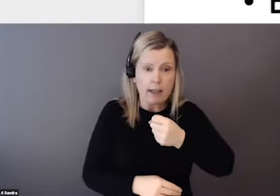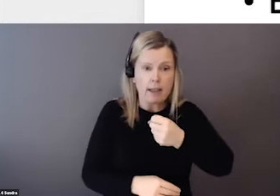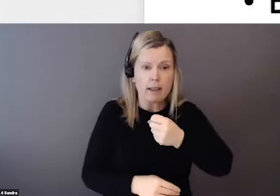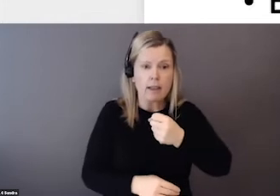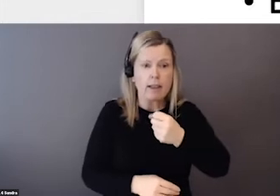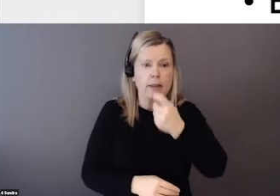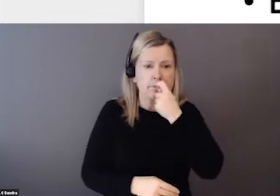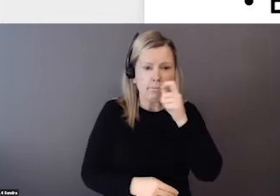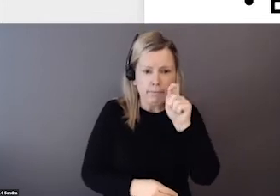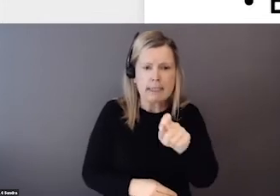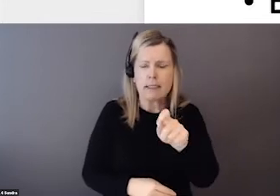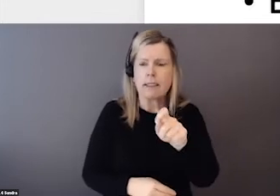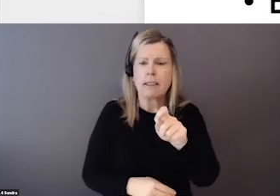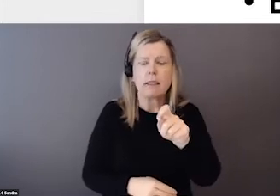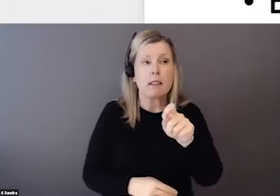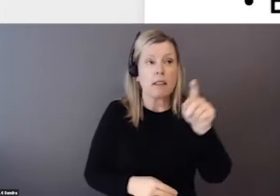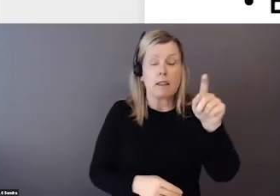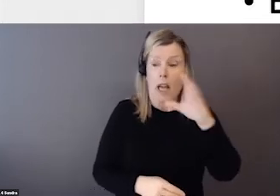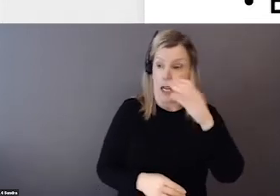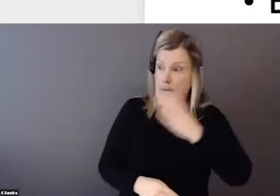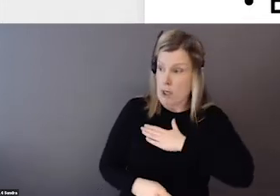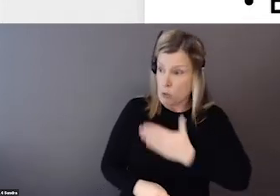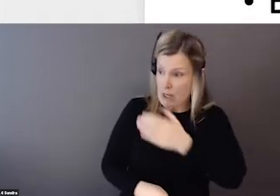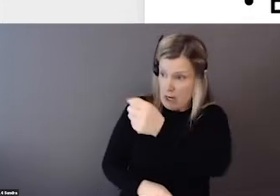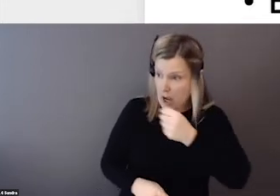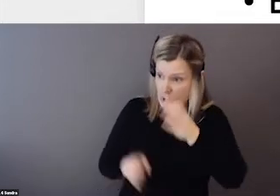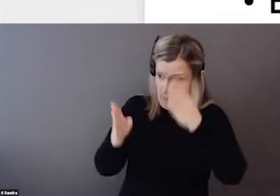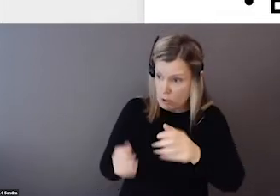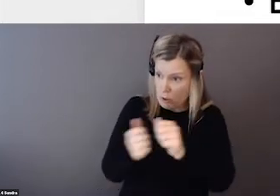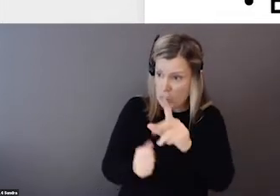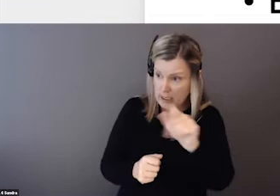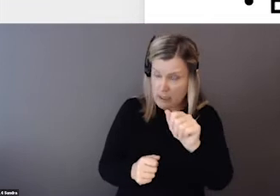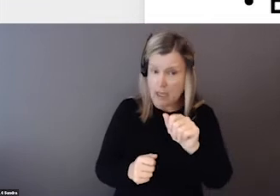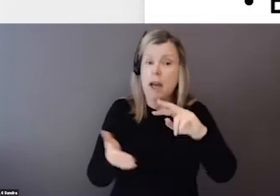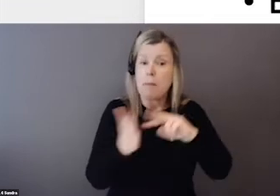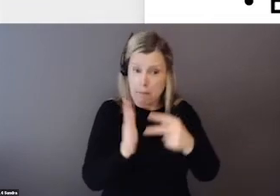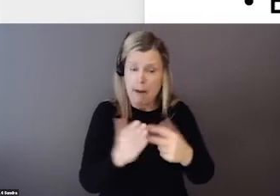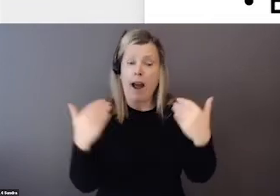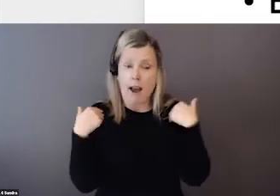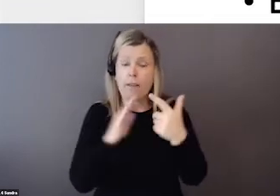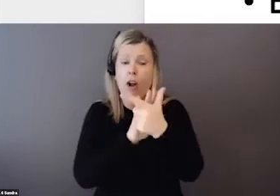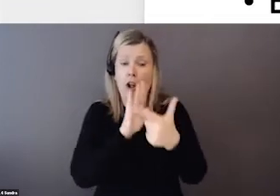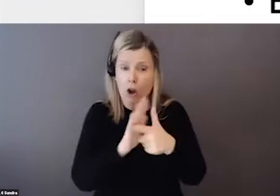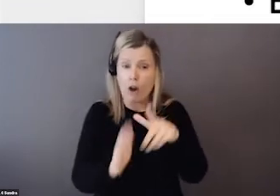and they focus on employer responsiveness. And so, as I said, you can legislate a culture. You can legislate a culture of focusing specifically